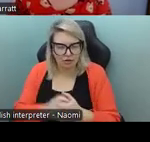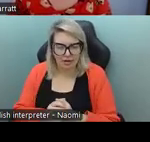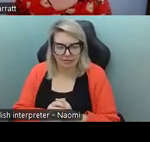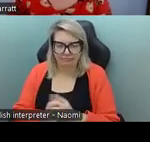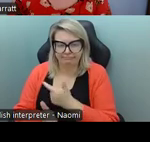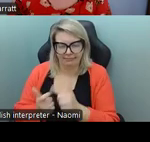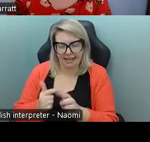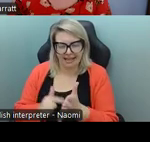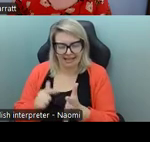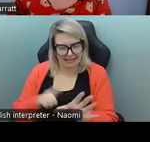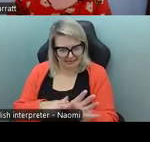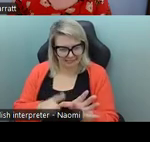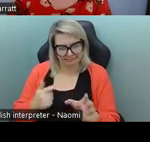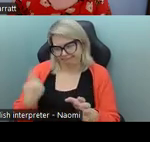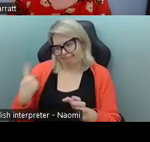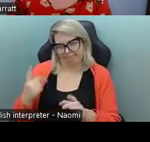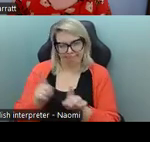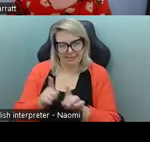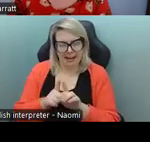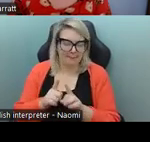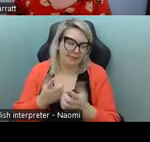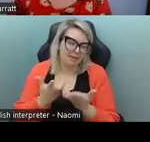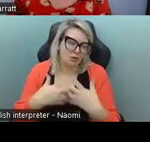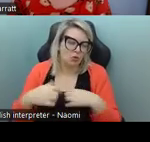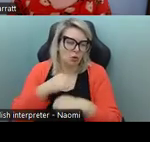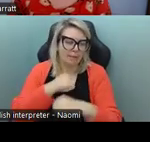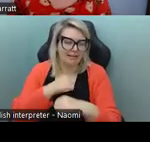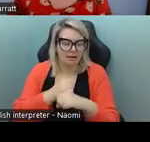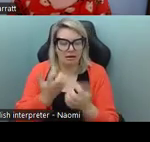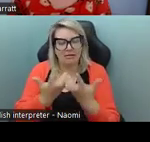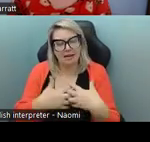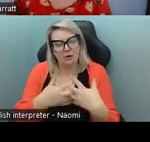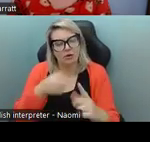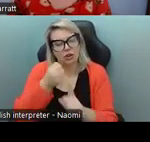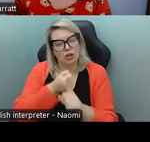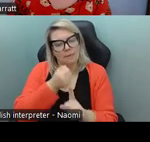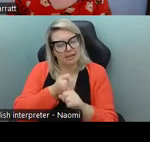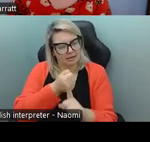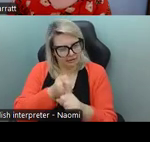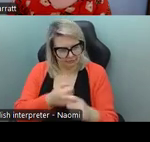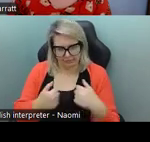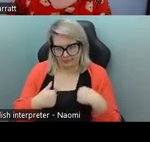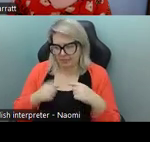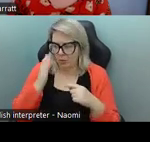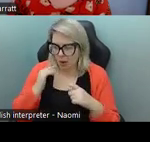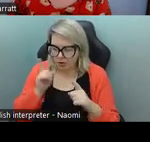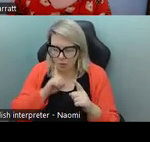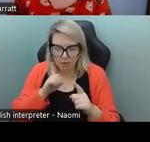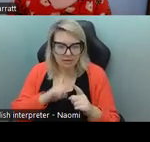I'm also a tech champion for social media. I'm a white woman in her late 30s with mid-length red and blonde hair.